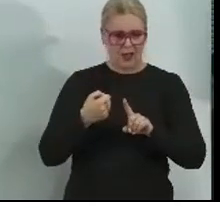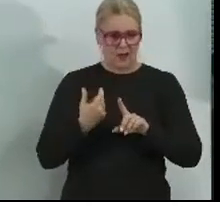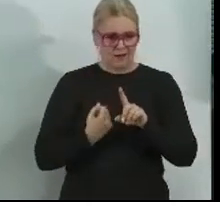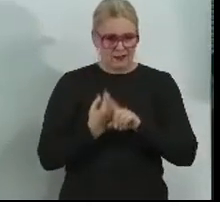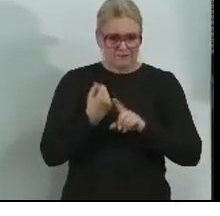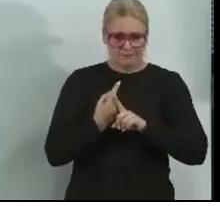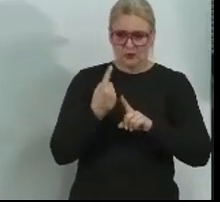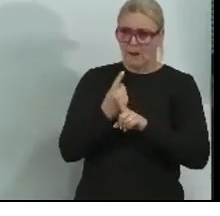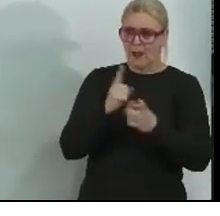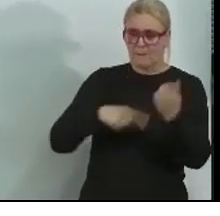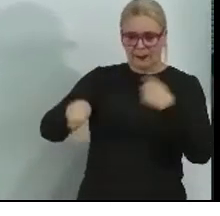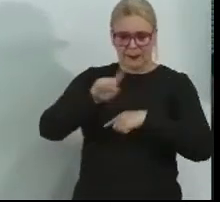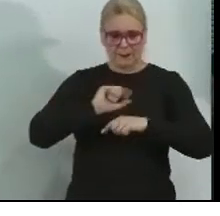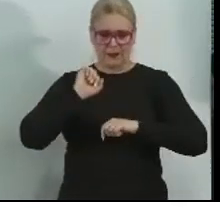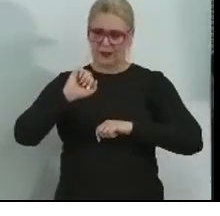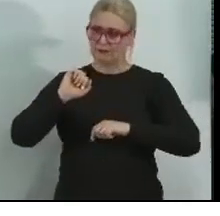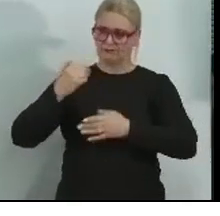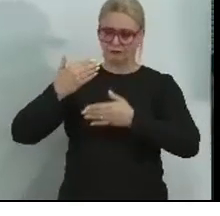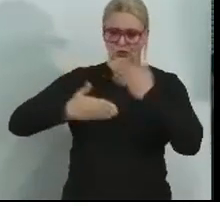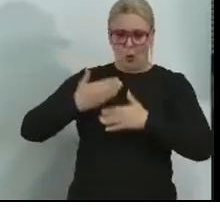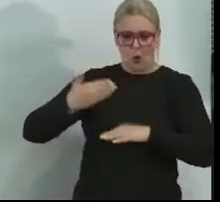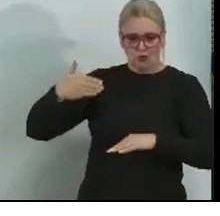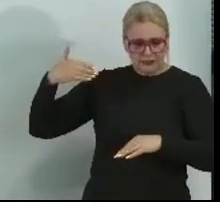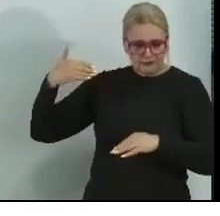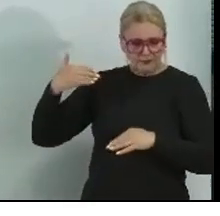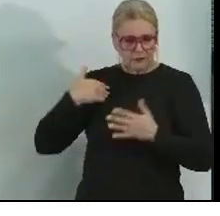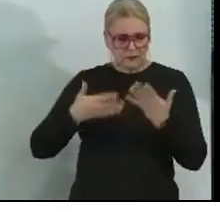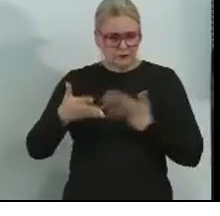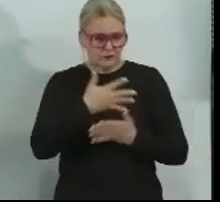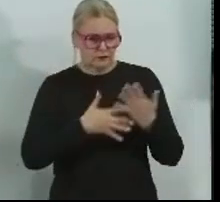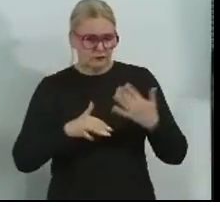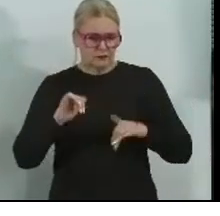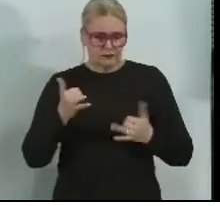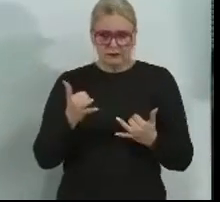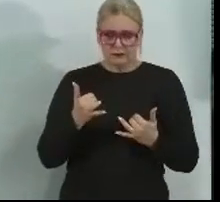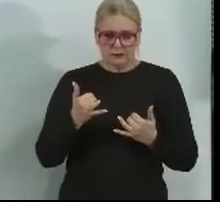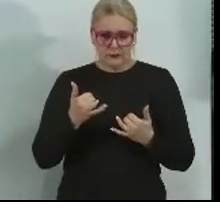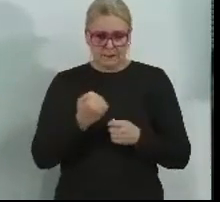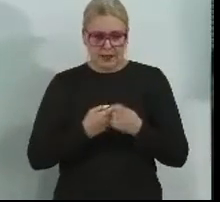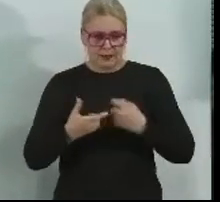had decided to sort of to focus on sport. And while that's a very motivating factor